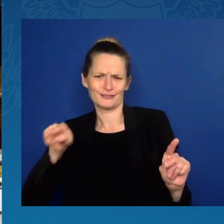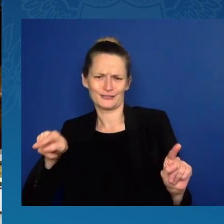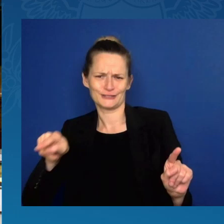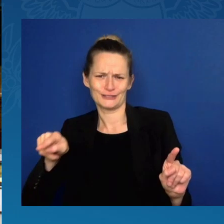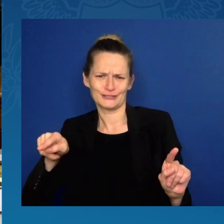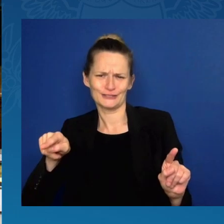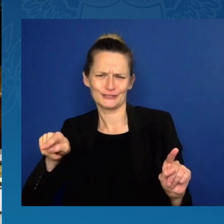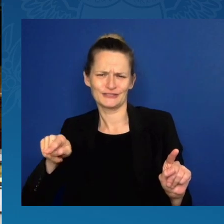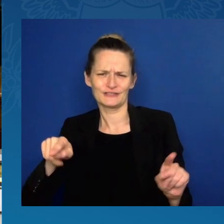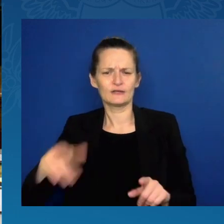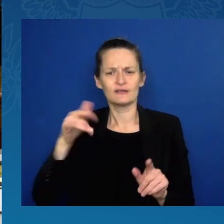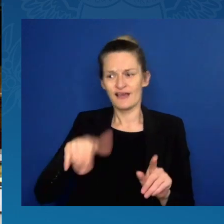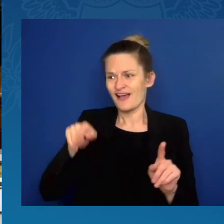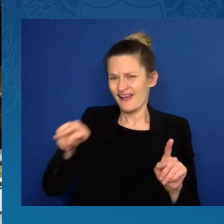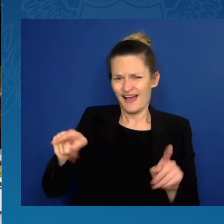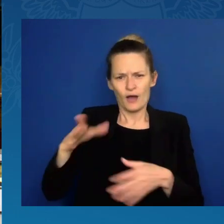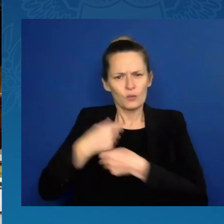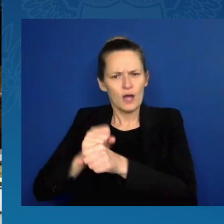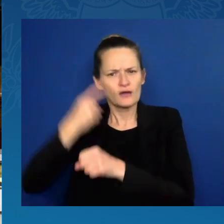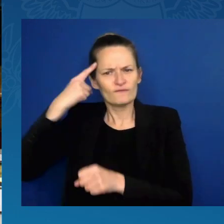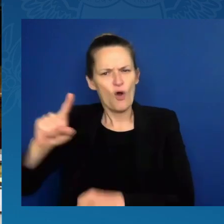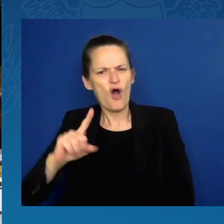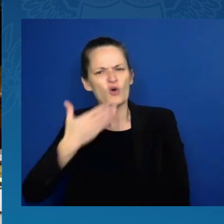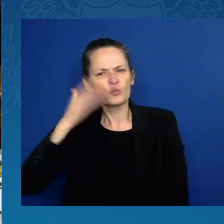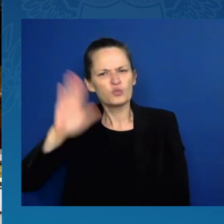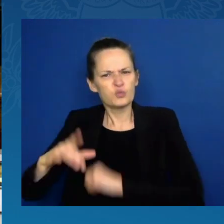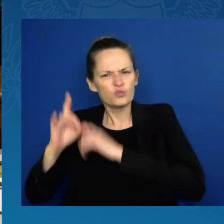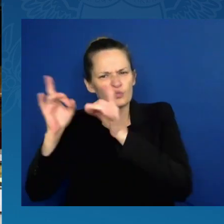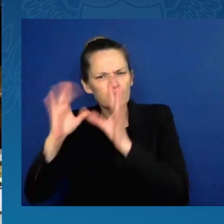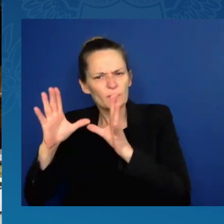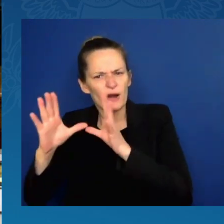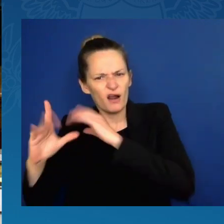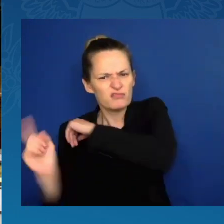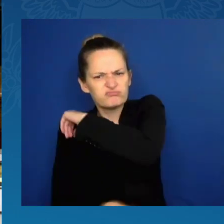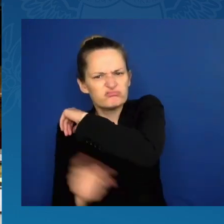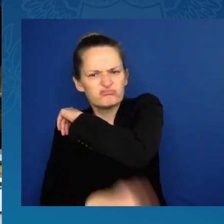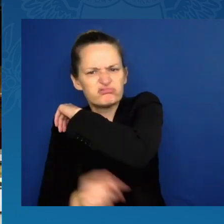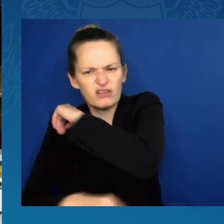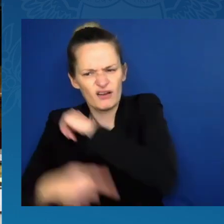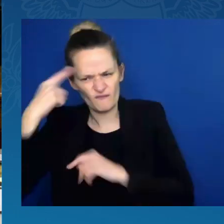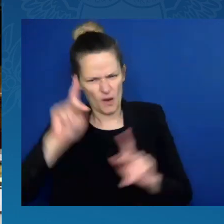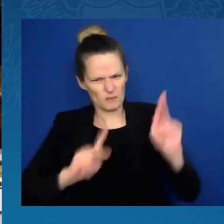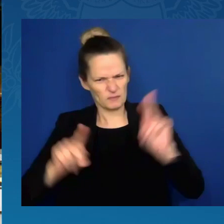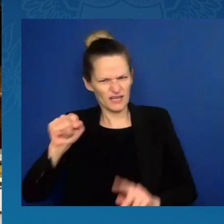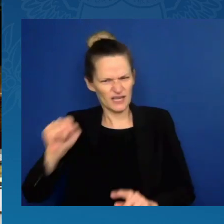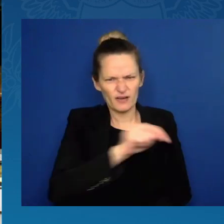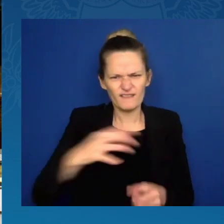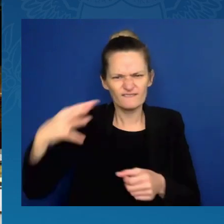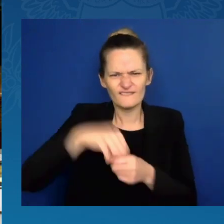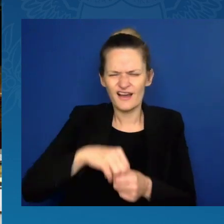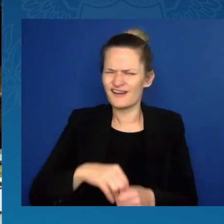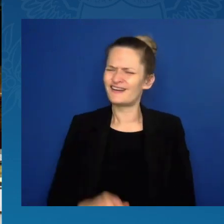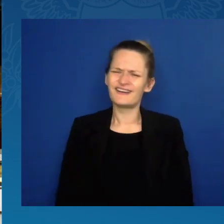No one should have to fear prosecution for providing safe, scientifically sound medical information and services.